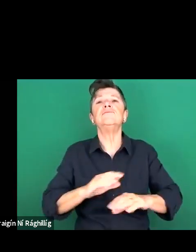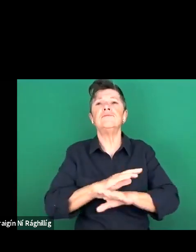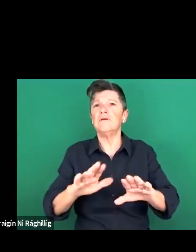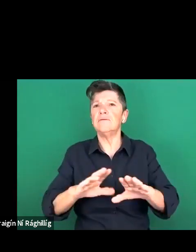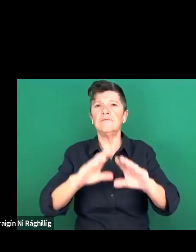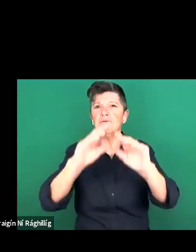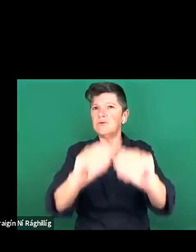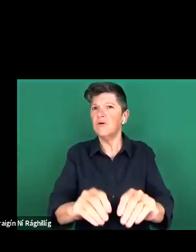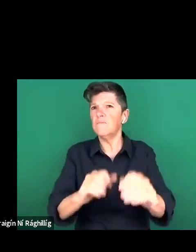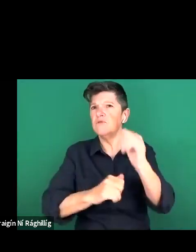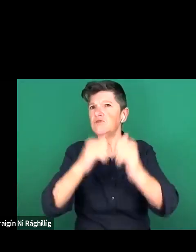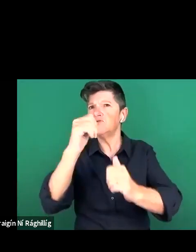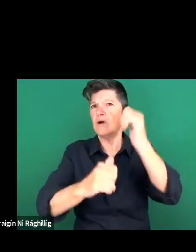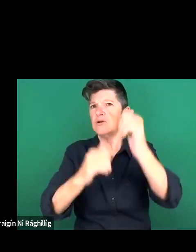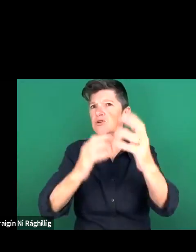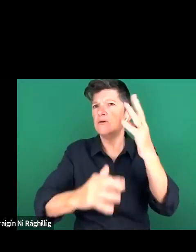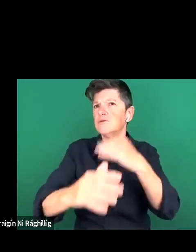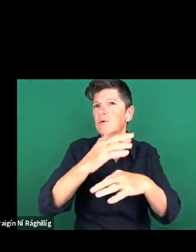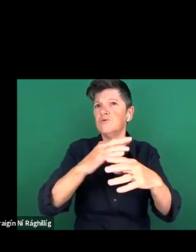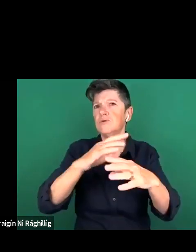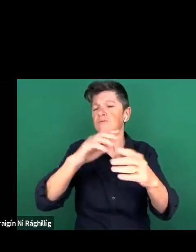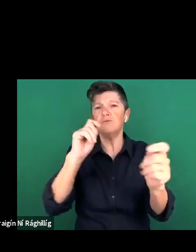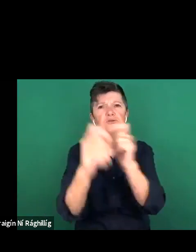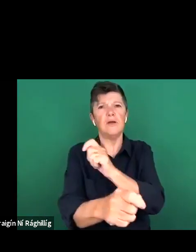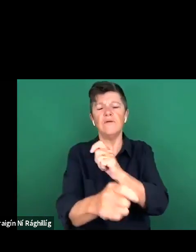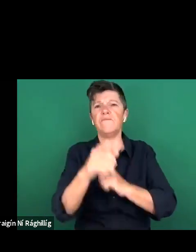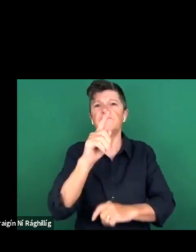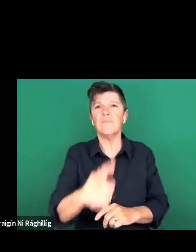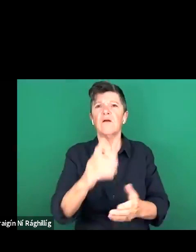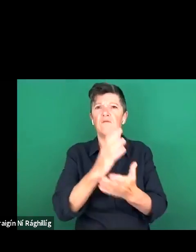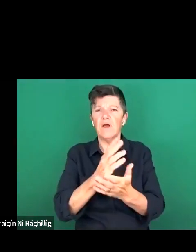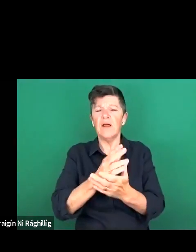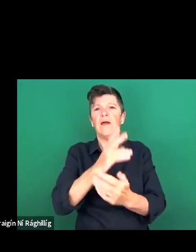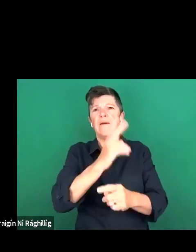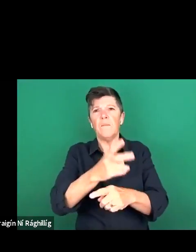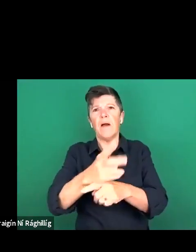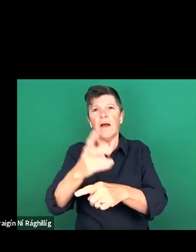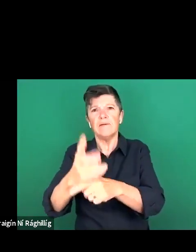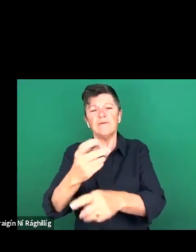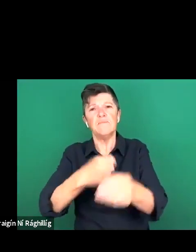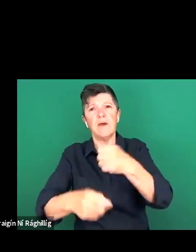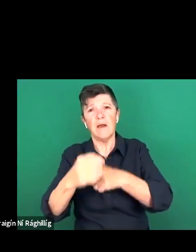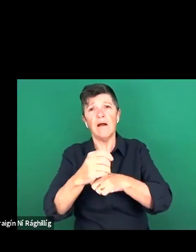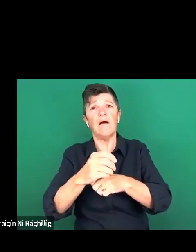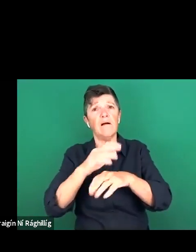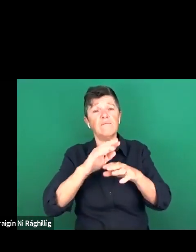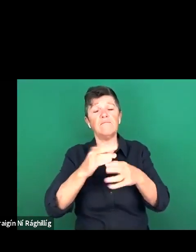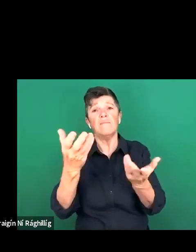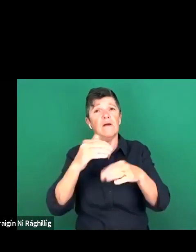of patrimonies that were distributed